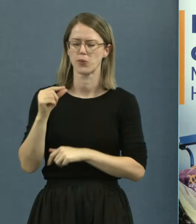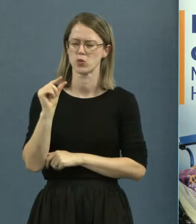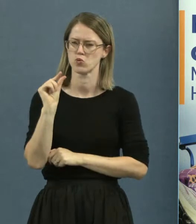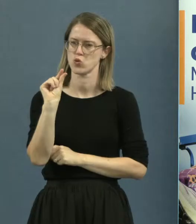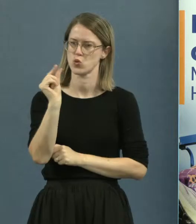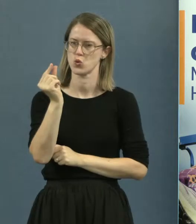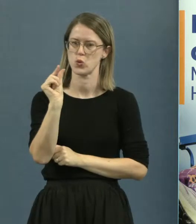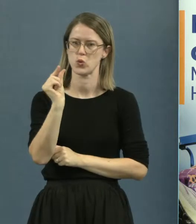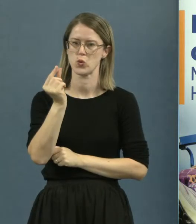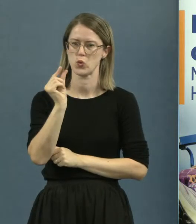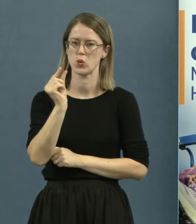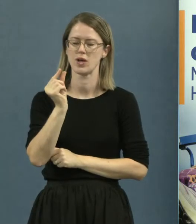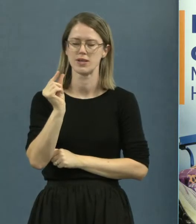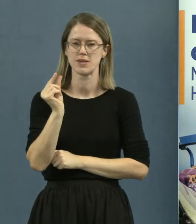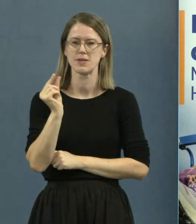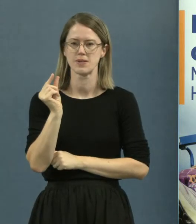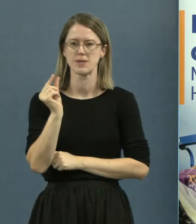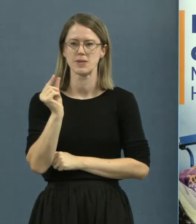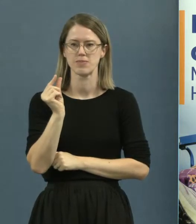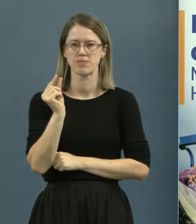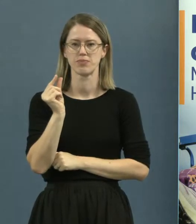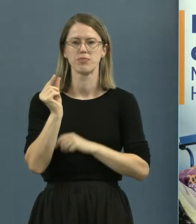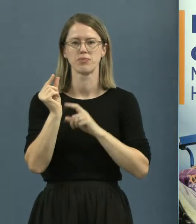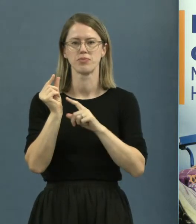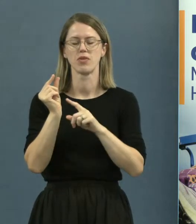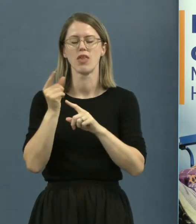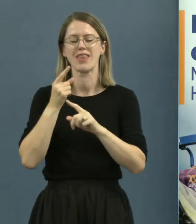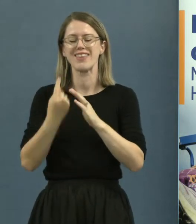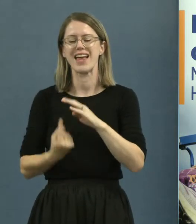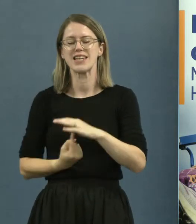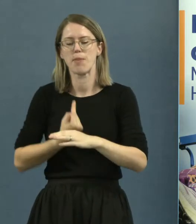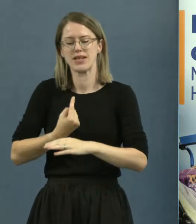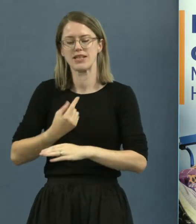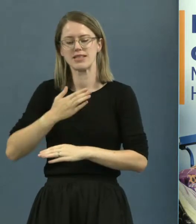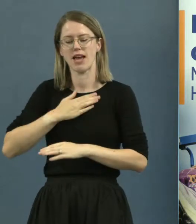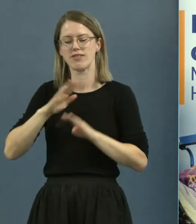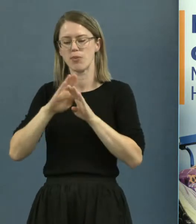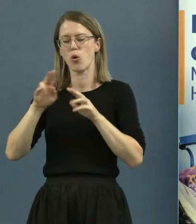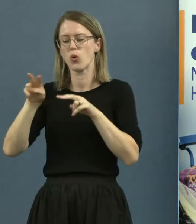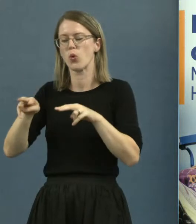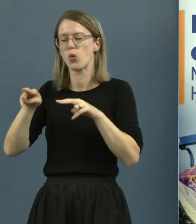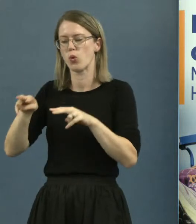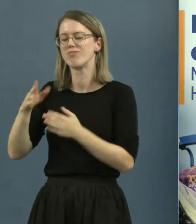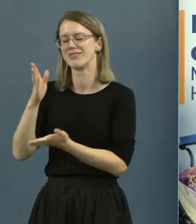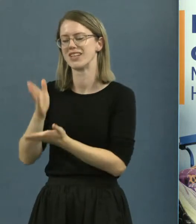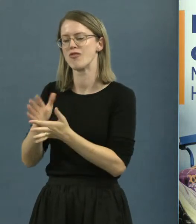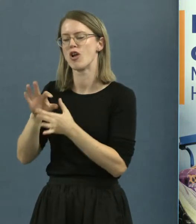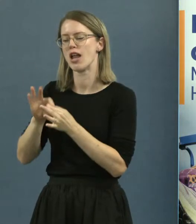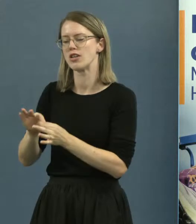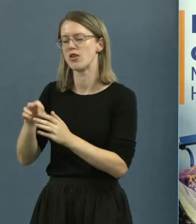small number of reports that are concluded by our independent safety monitoring